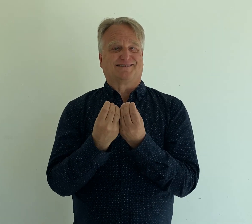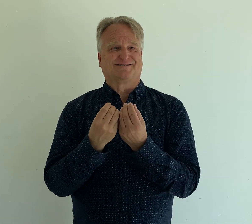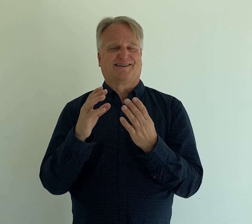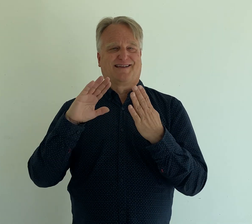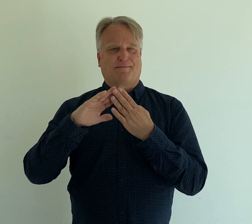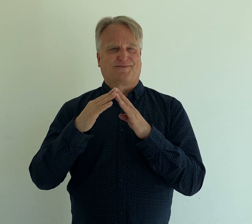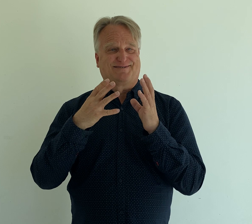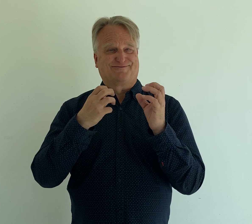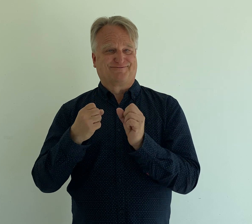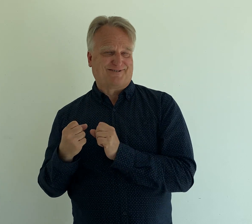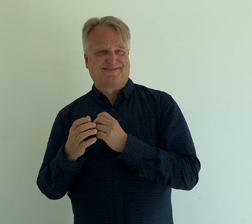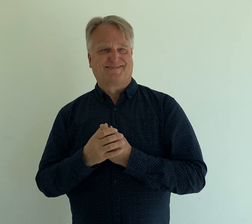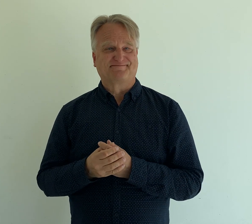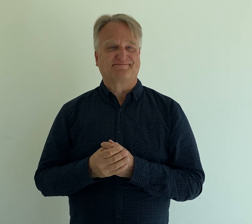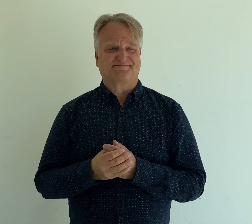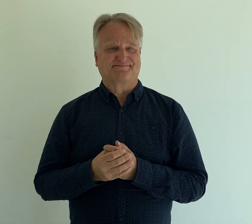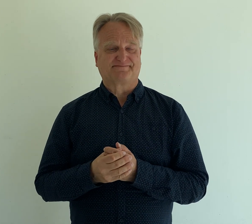which paved the way for the establishment of a well-coordinated community.